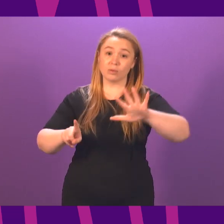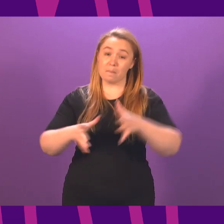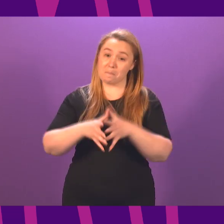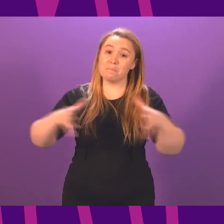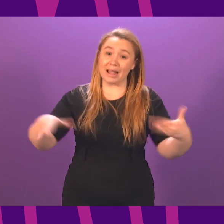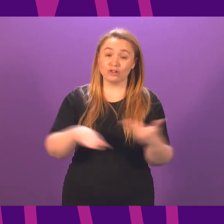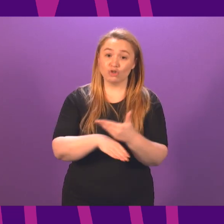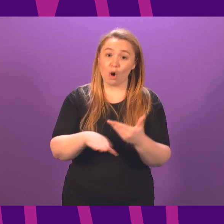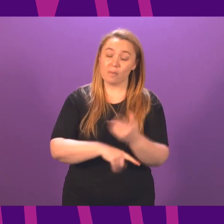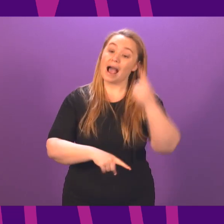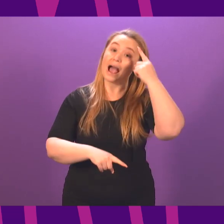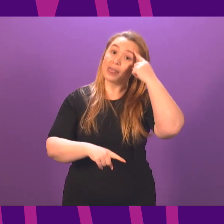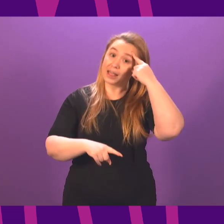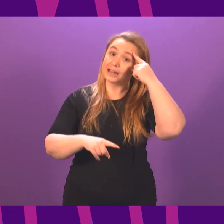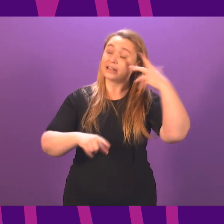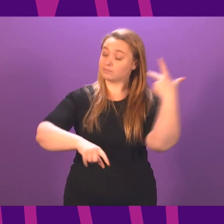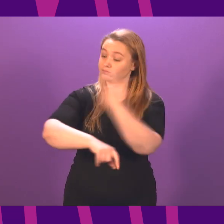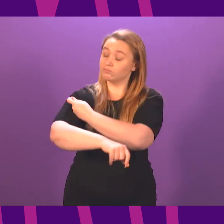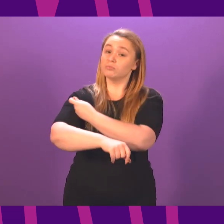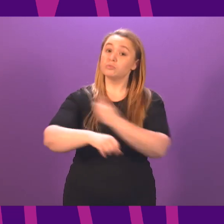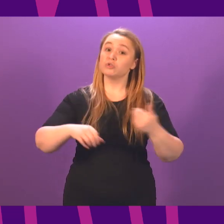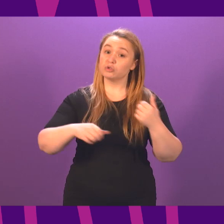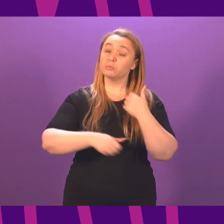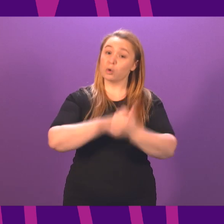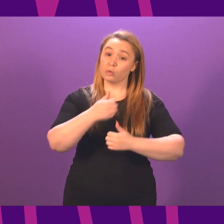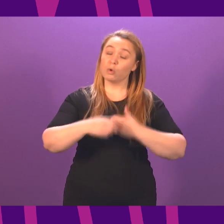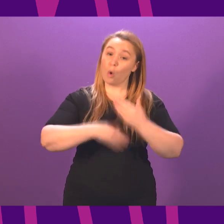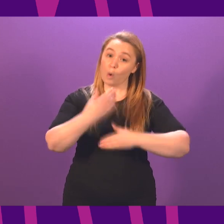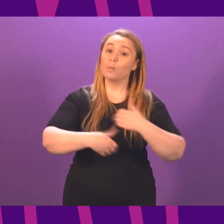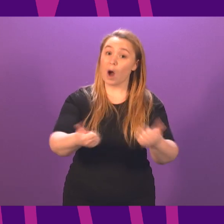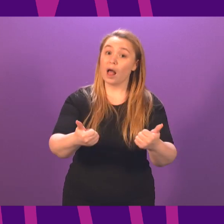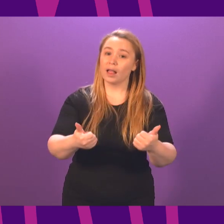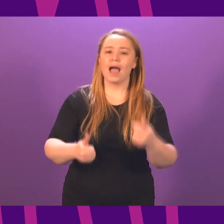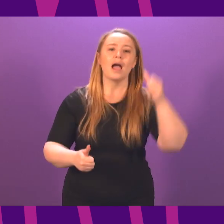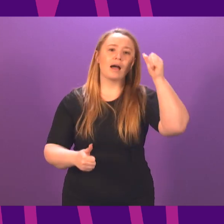say that with an iota of complacency, because I understand the vital importance of getting the